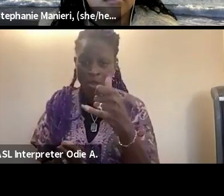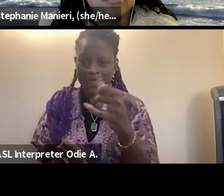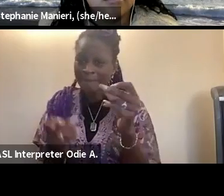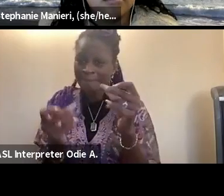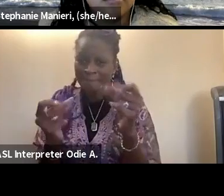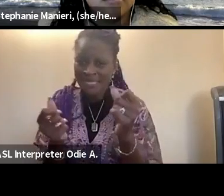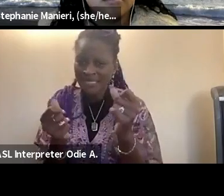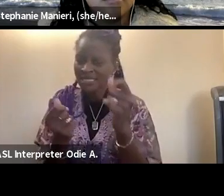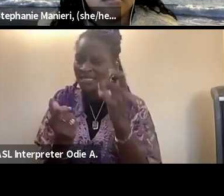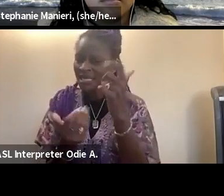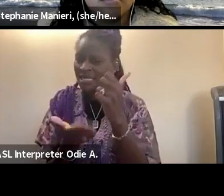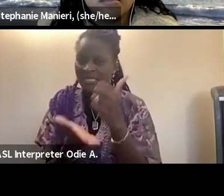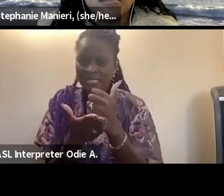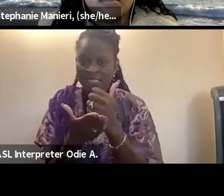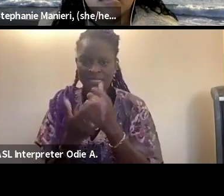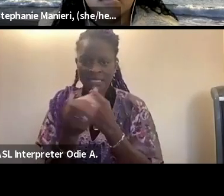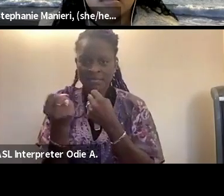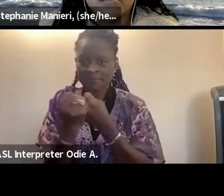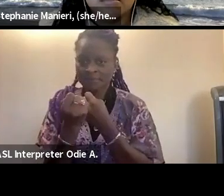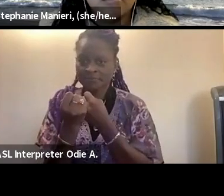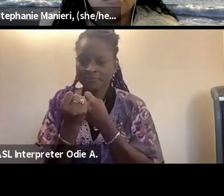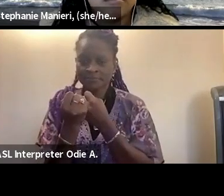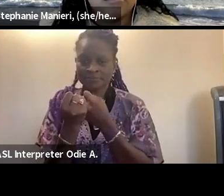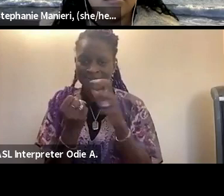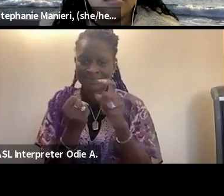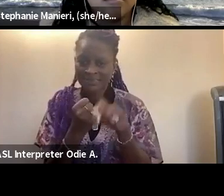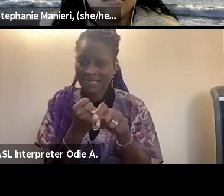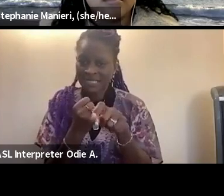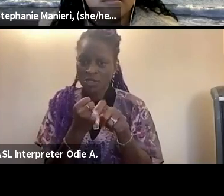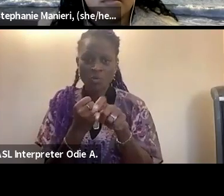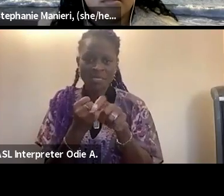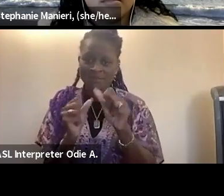that then that needs to be really sustained, because